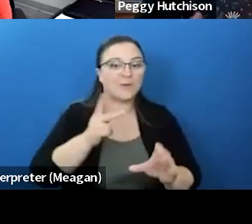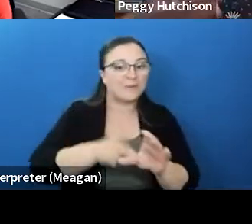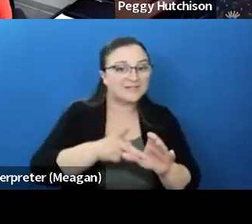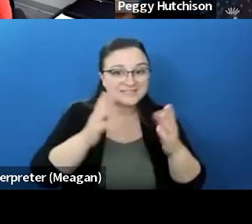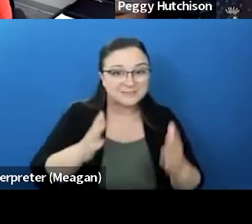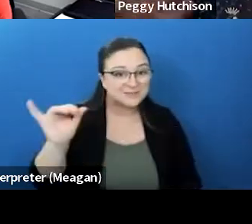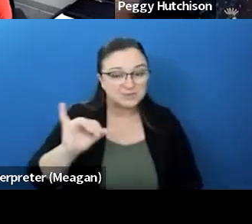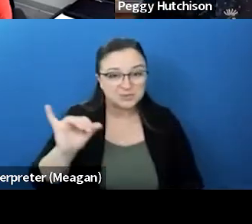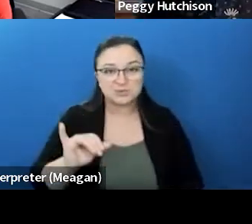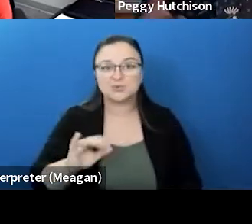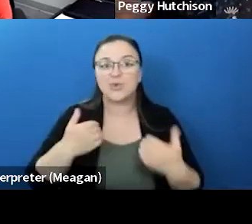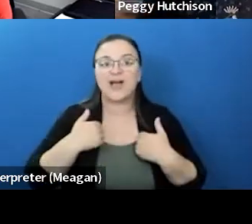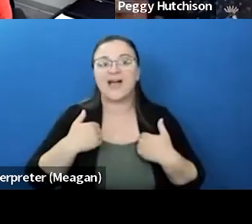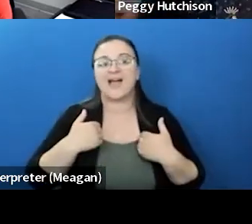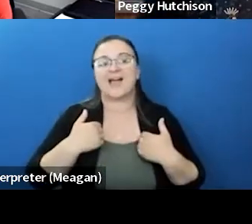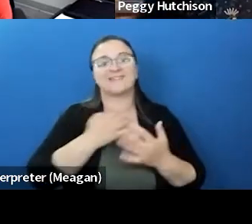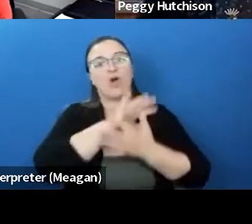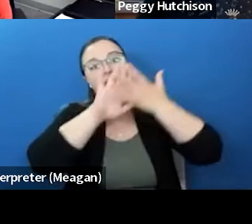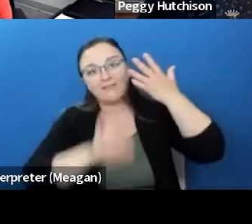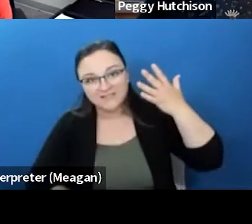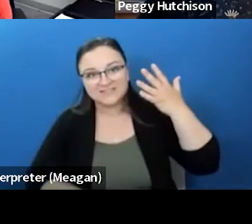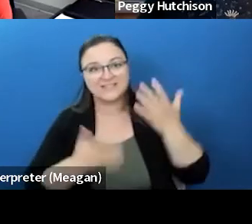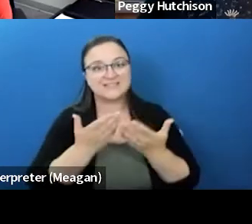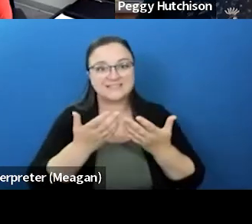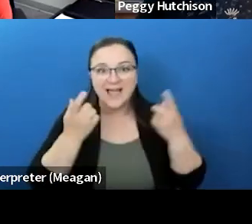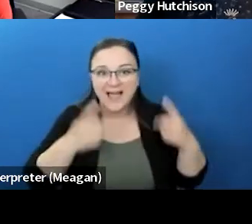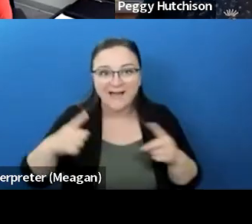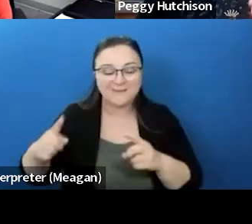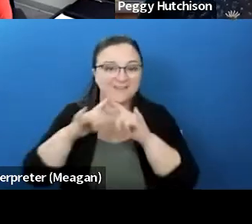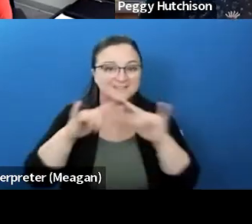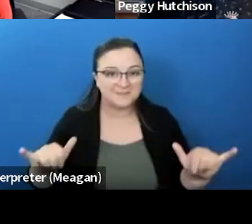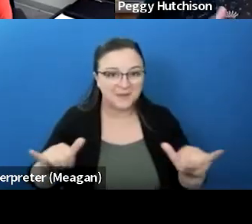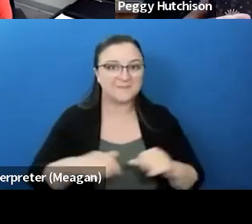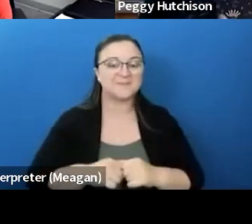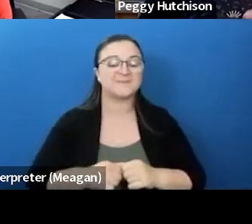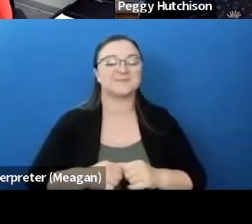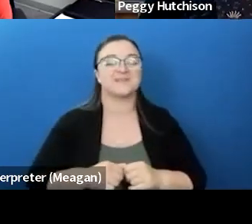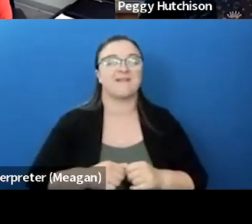So we had all of this stuff happening at one time. Then we had people,